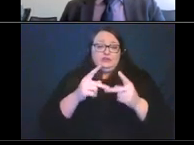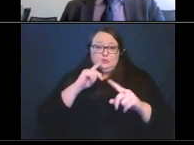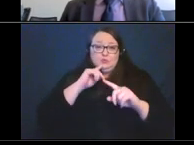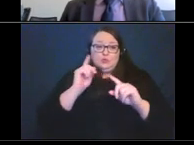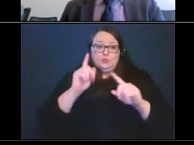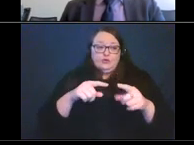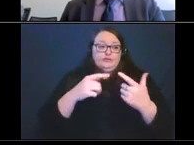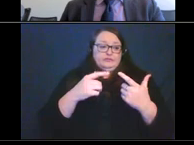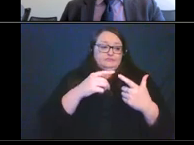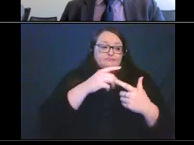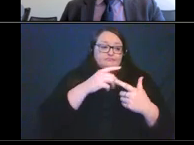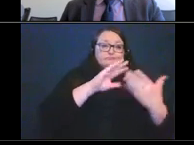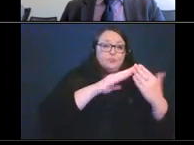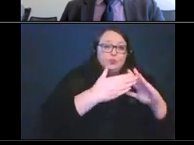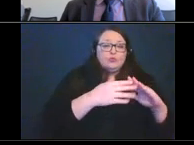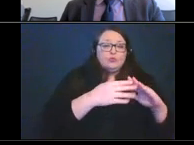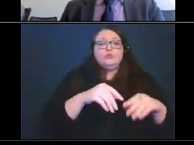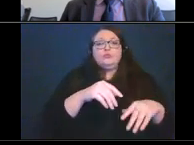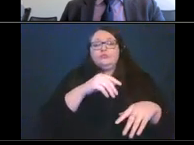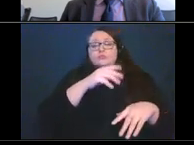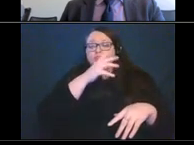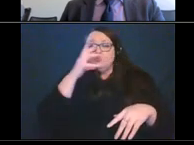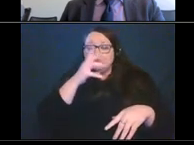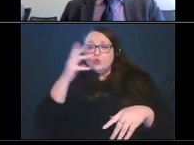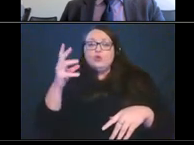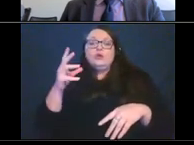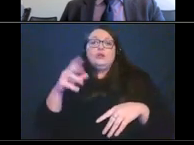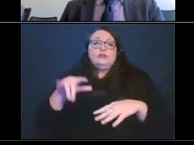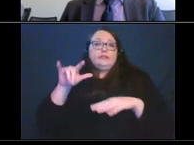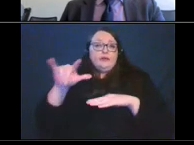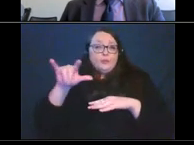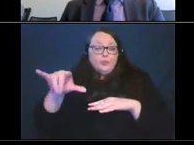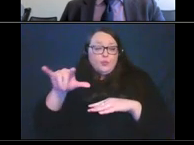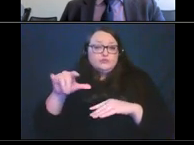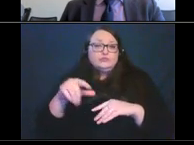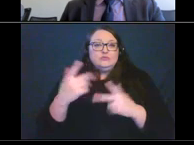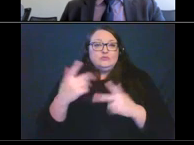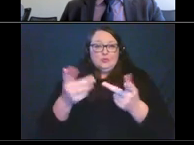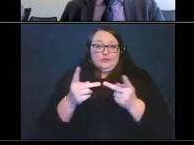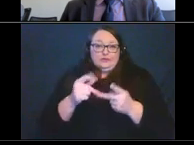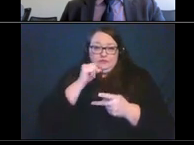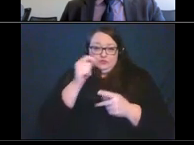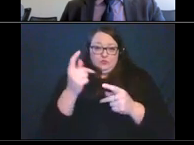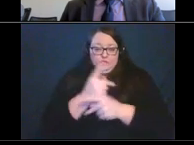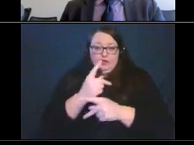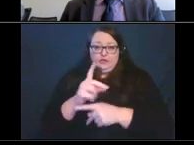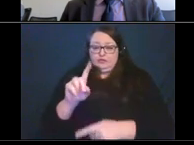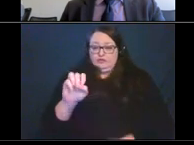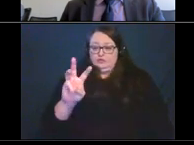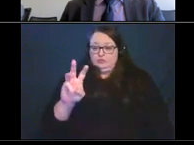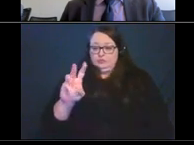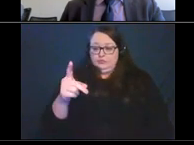stations that do not report, you know, dewpoints so that we could calculate apparent temperature,